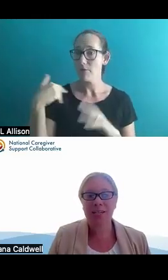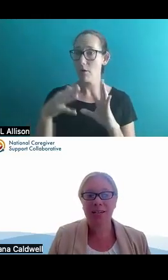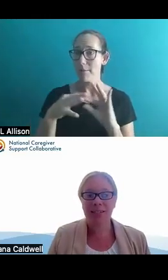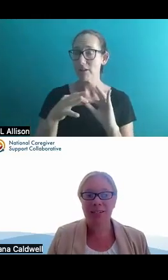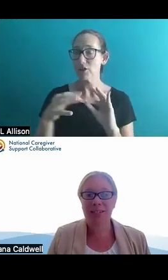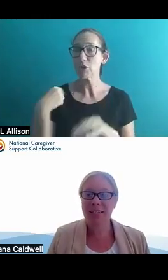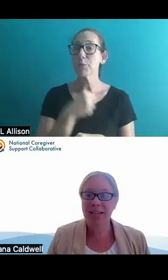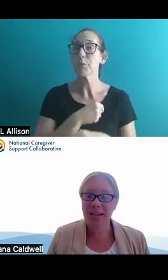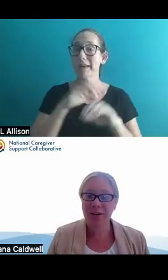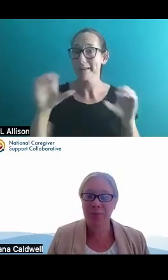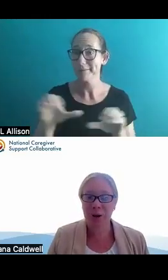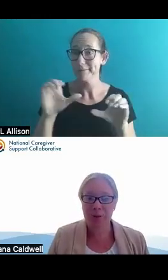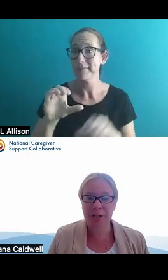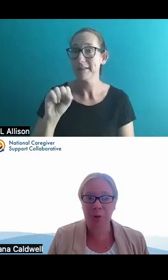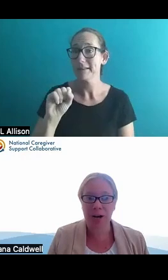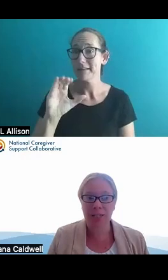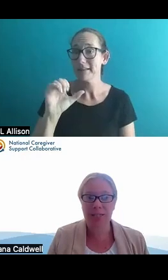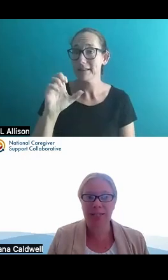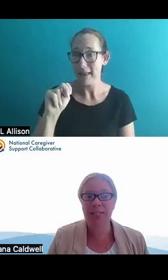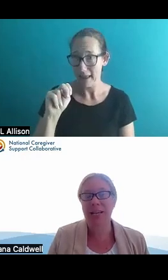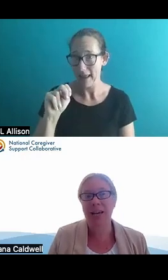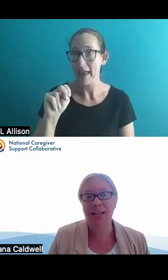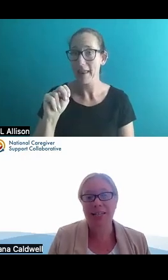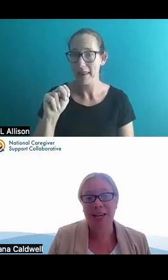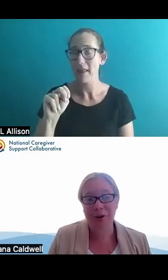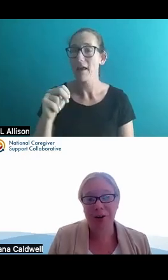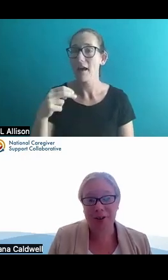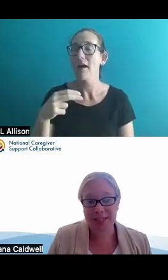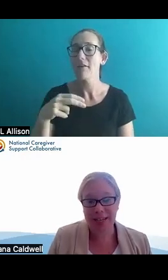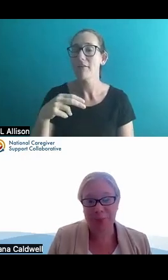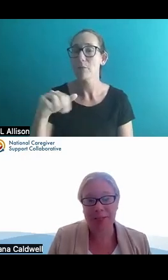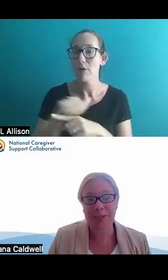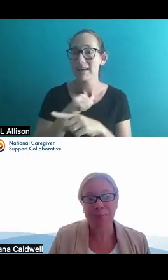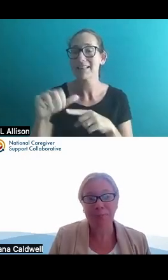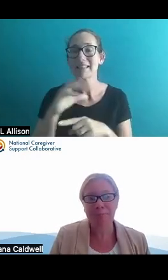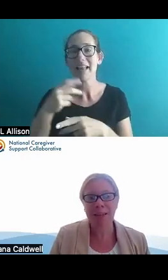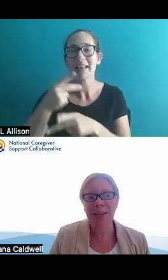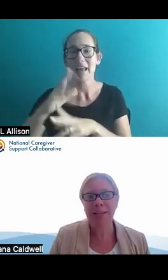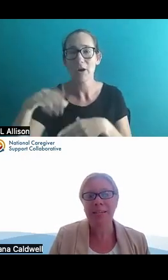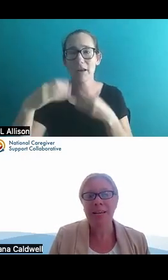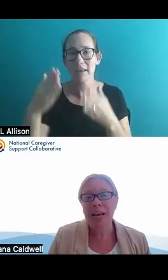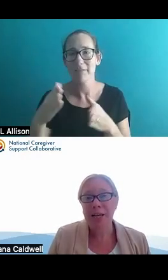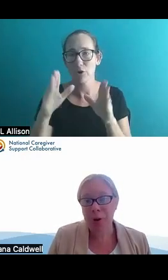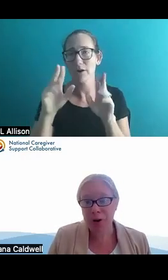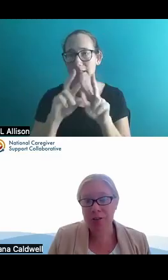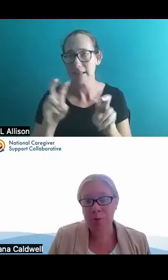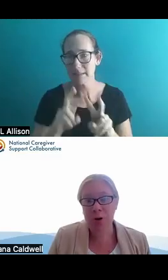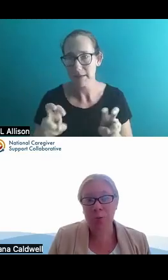conducted a scan of promising practices and caregiver assessments. As part of that work,